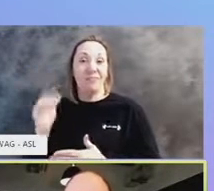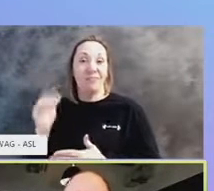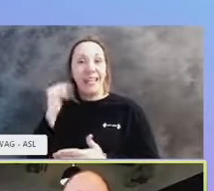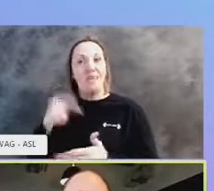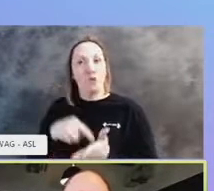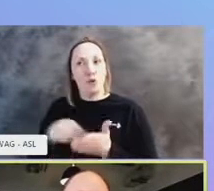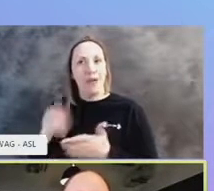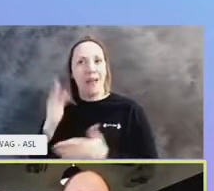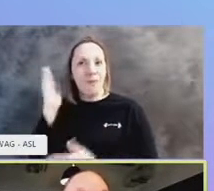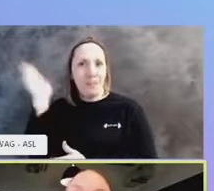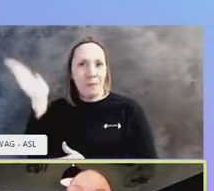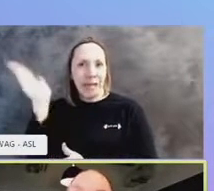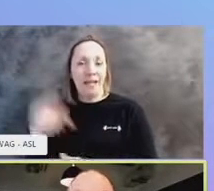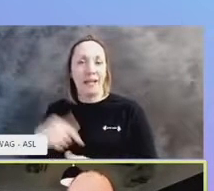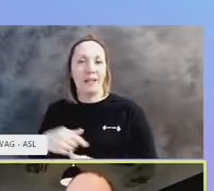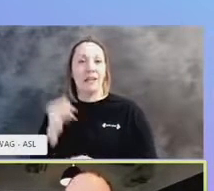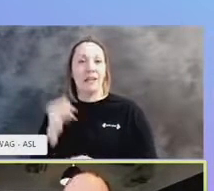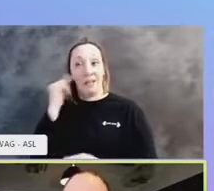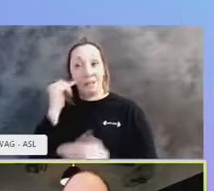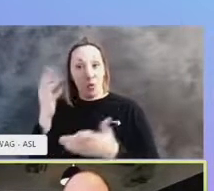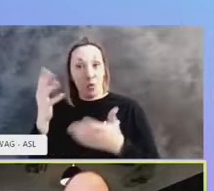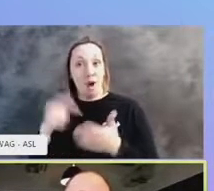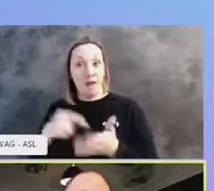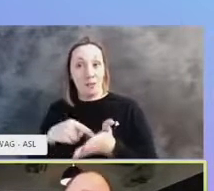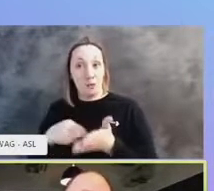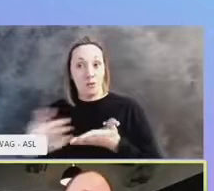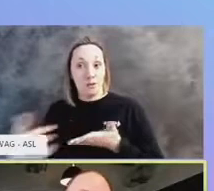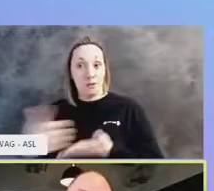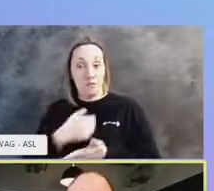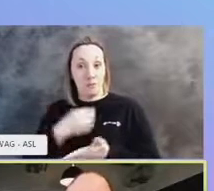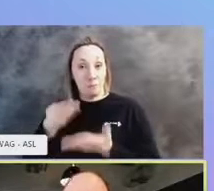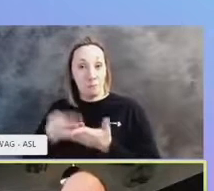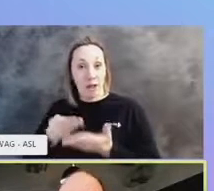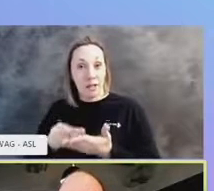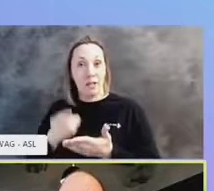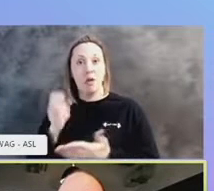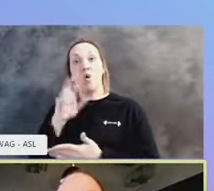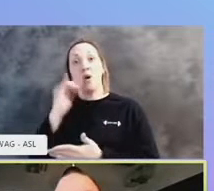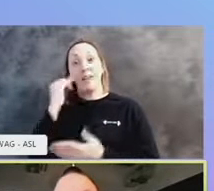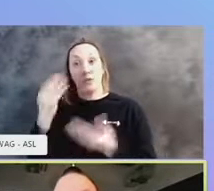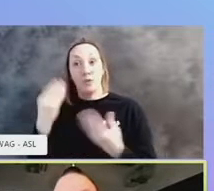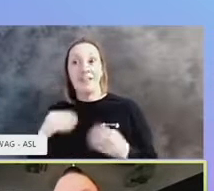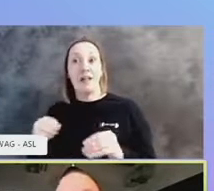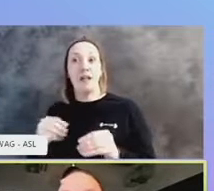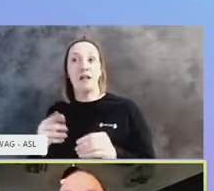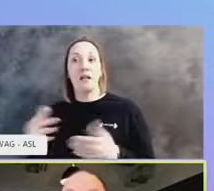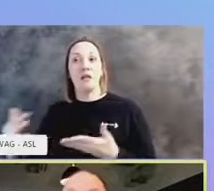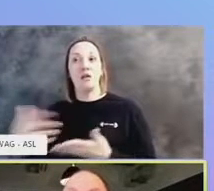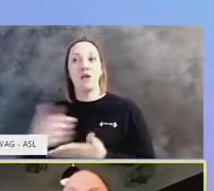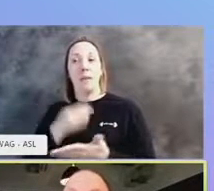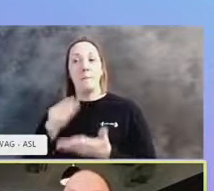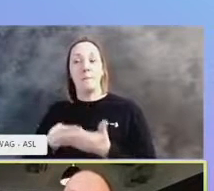if you are one of those folks who are monetizing the spoken work. If you're someone who speaks and get paid for that, if you're paid for one who